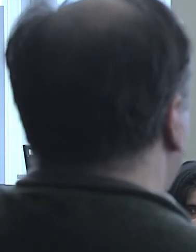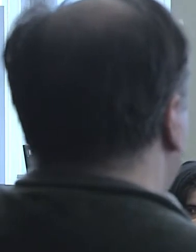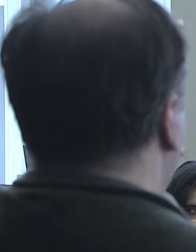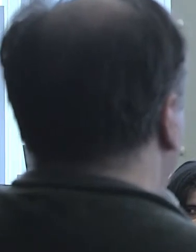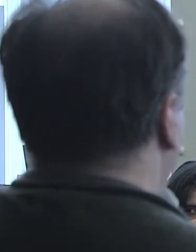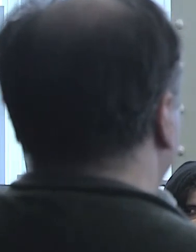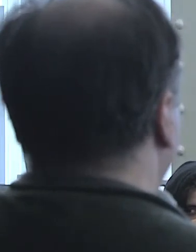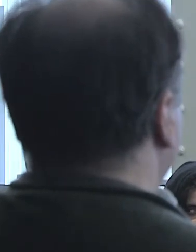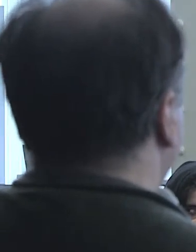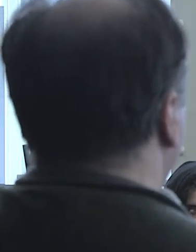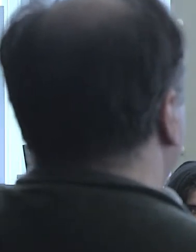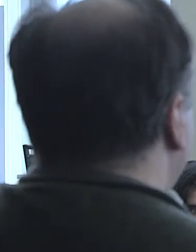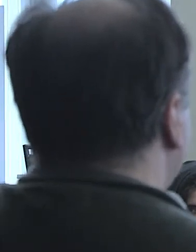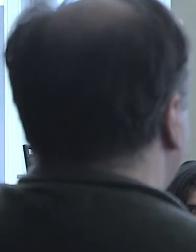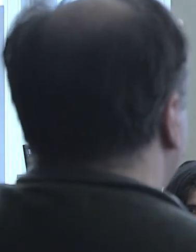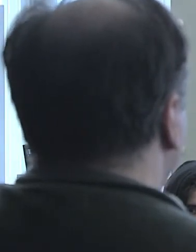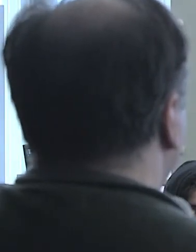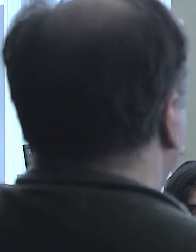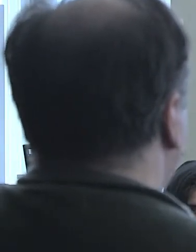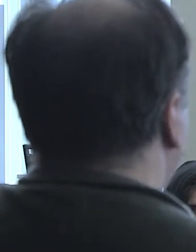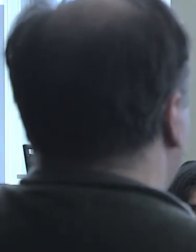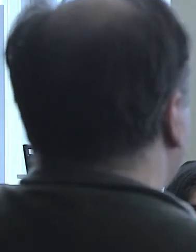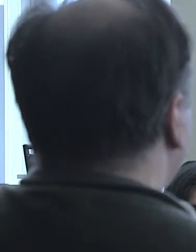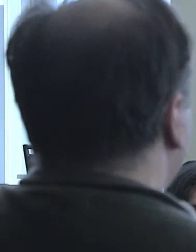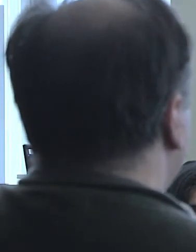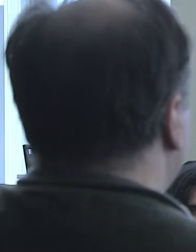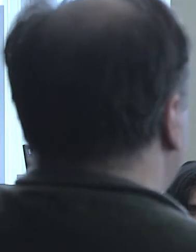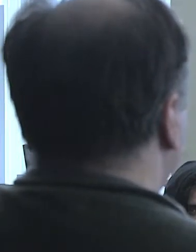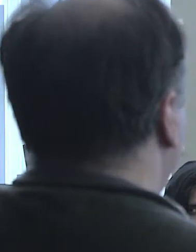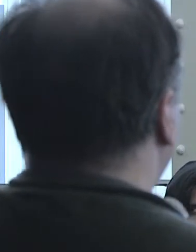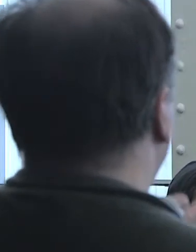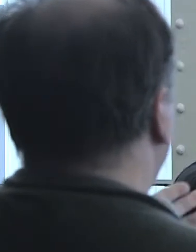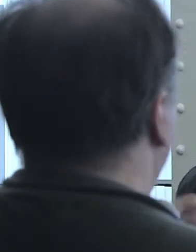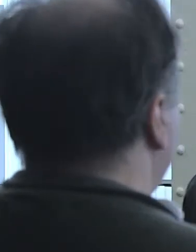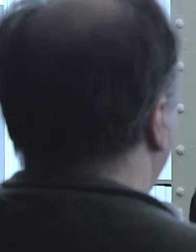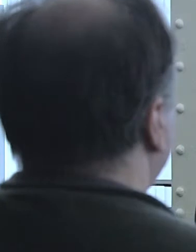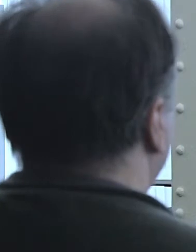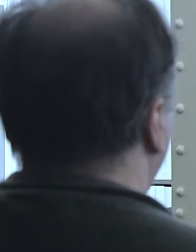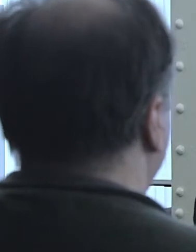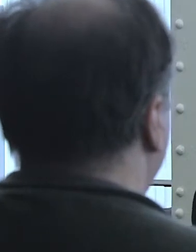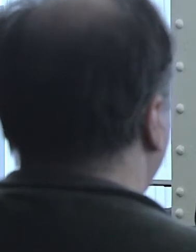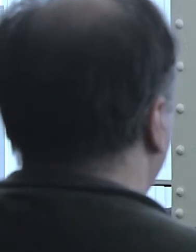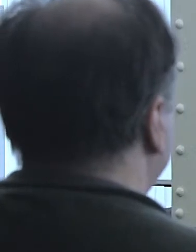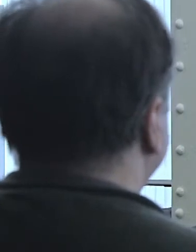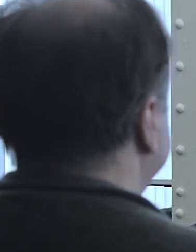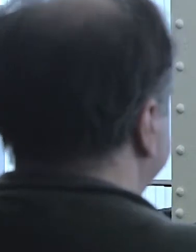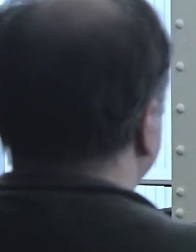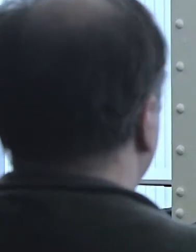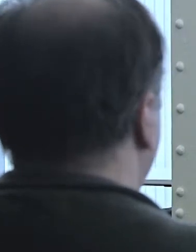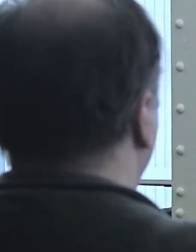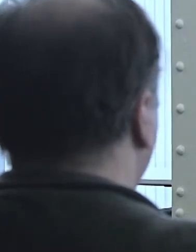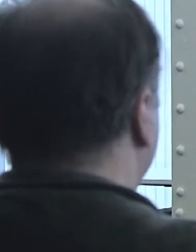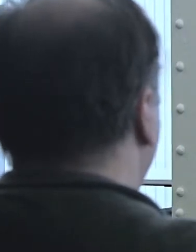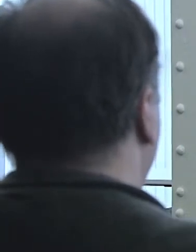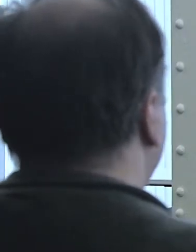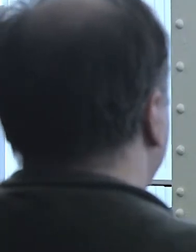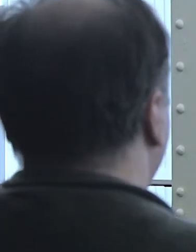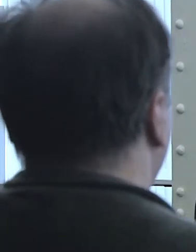about how she had to accept certain things, especially the way (mumbling) work people will segment themselves